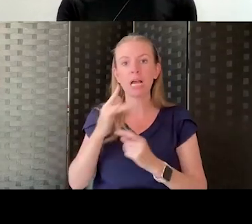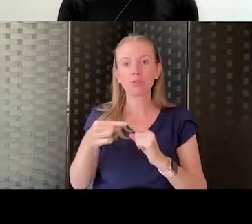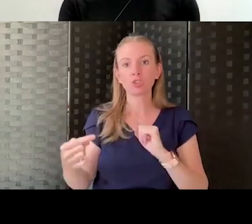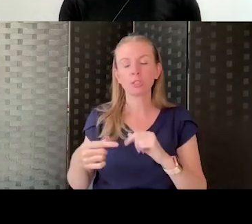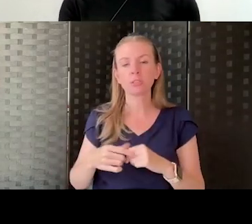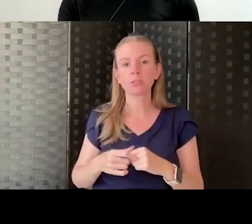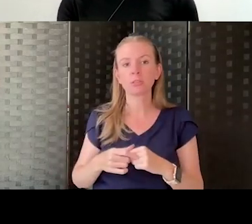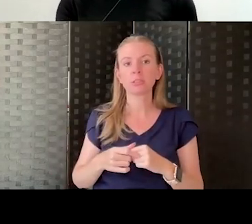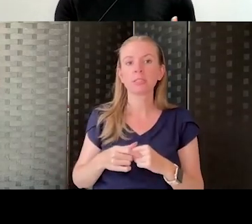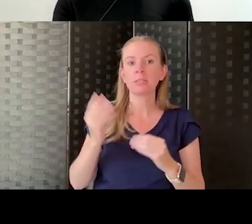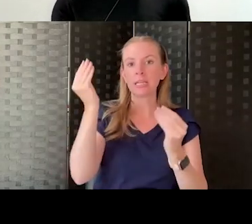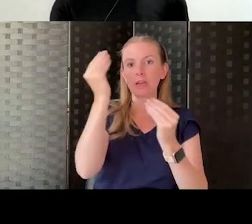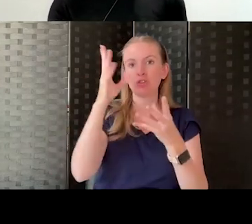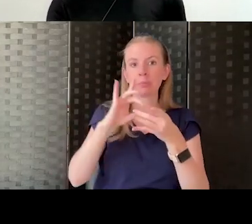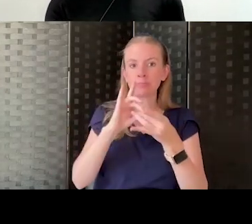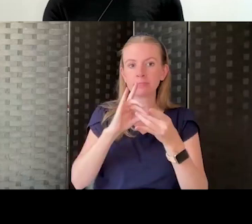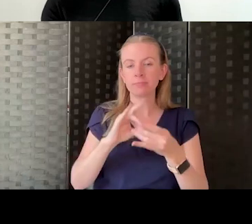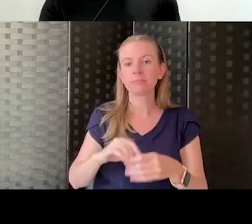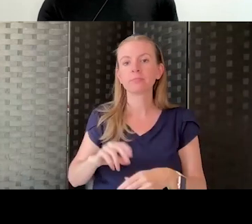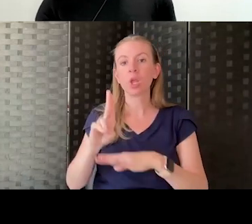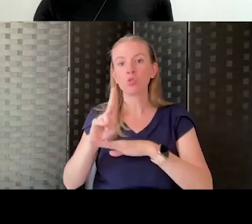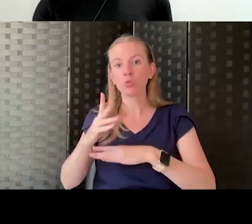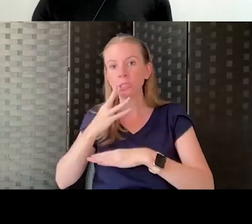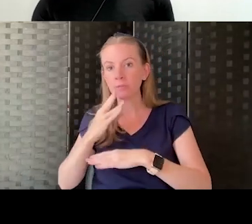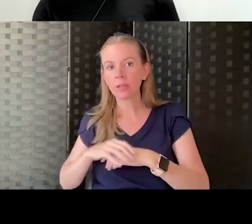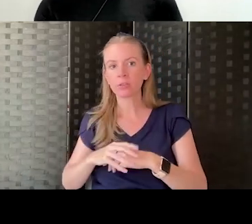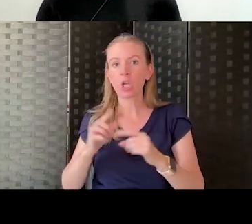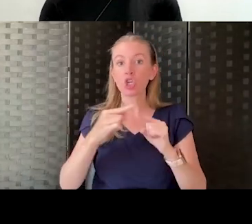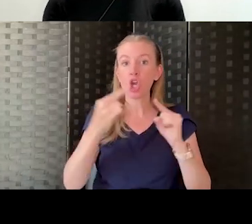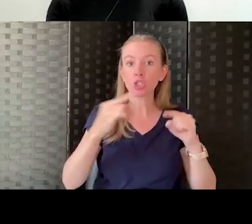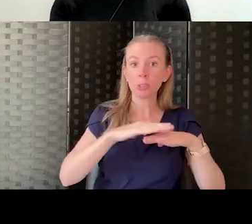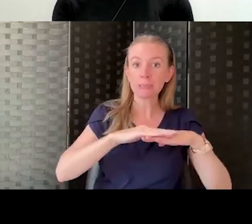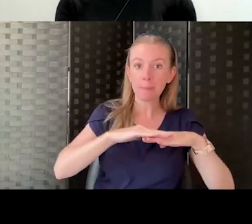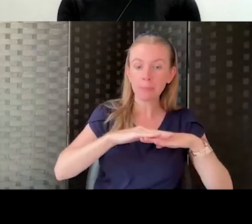info and relationships, use of color. Contrast minimum, contrast-enhanced